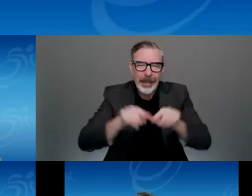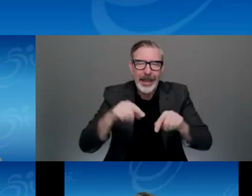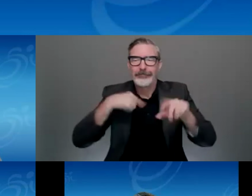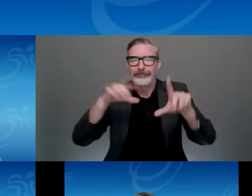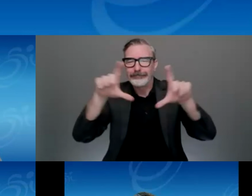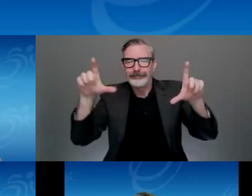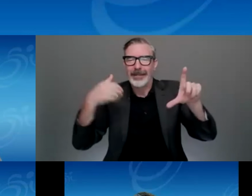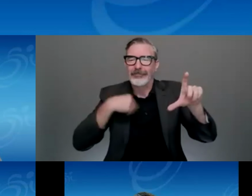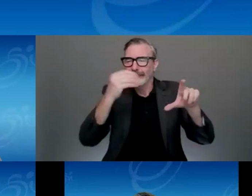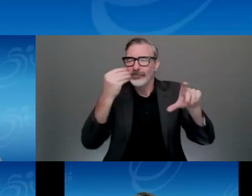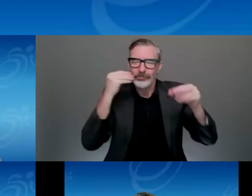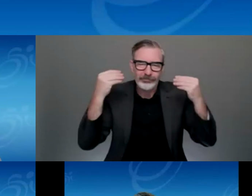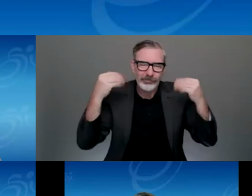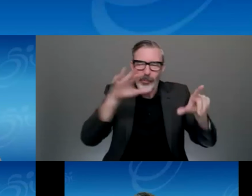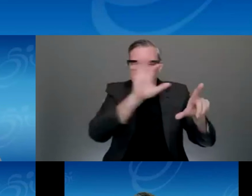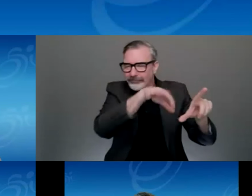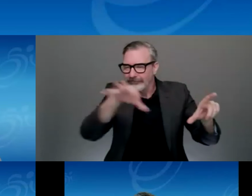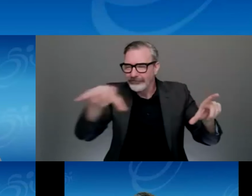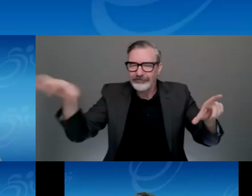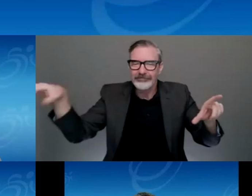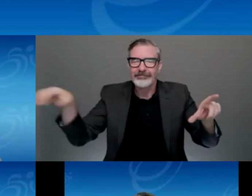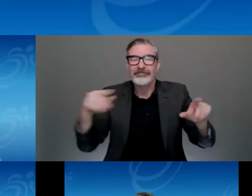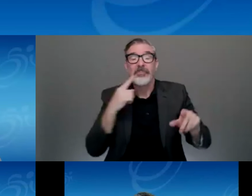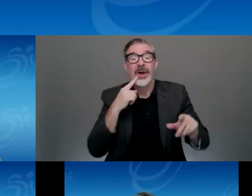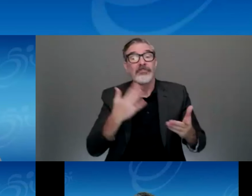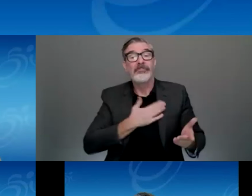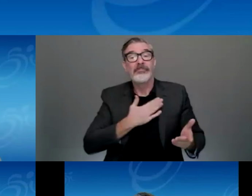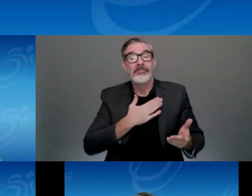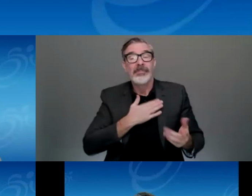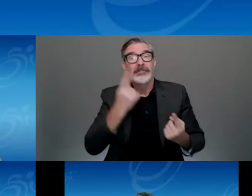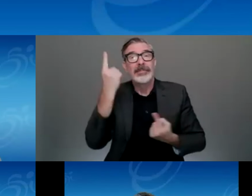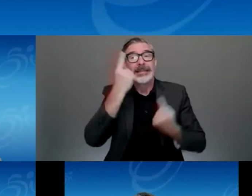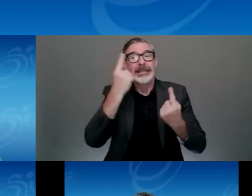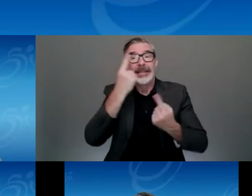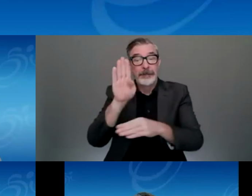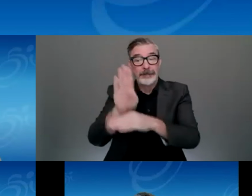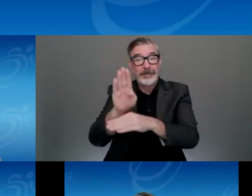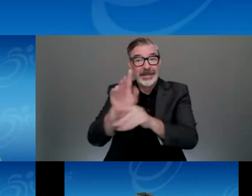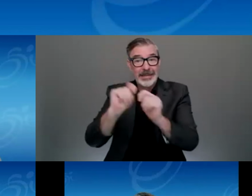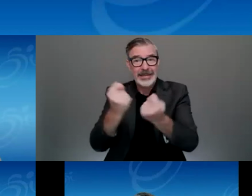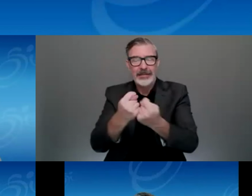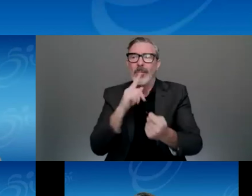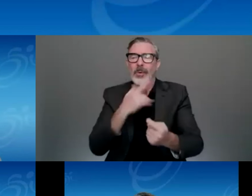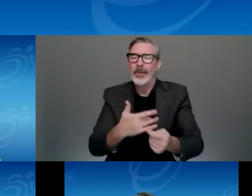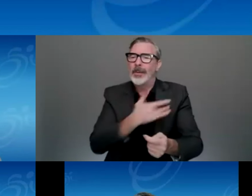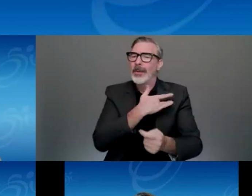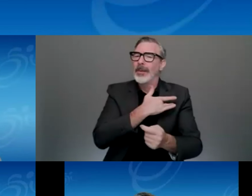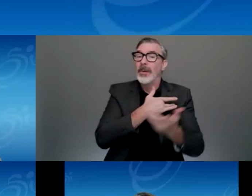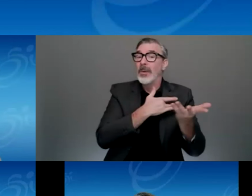But something that really, touches my heart is when I think about some of our business teams,. We recently had our product development